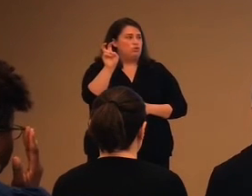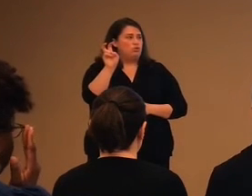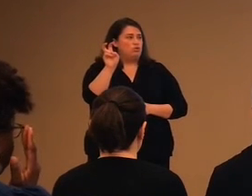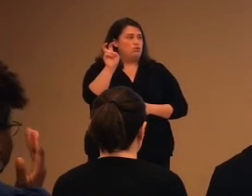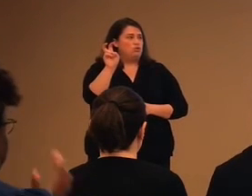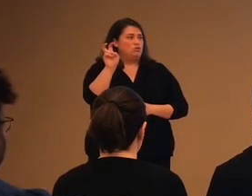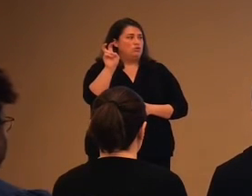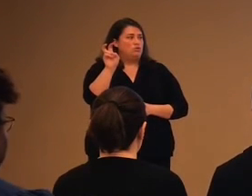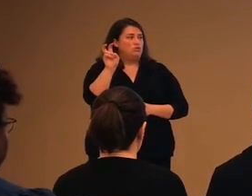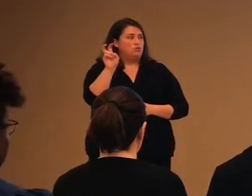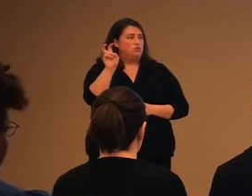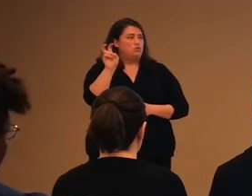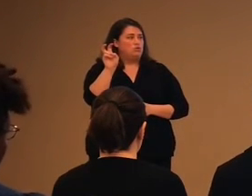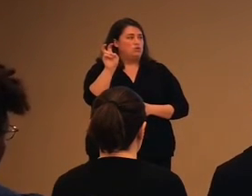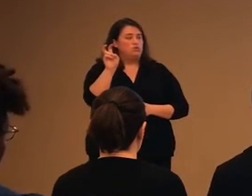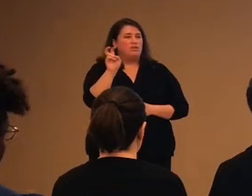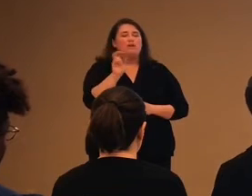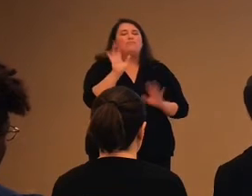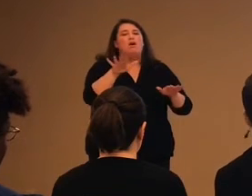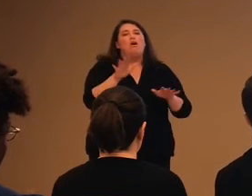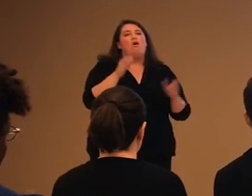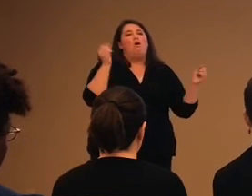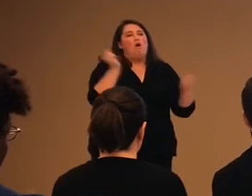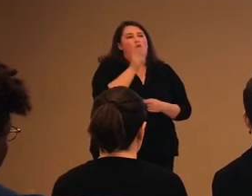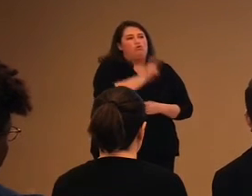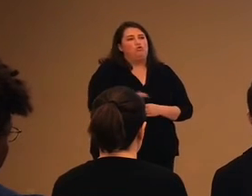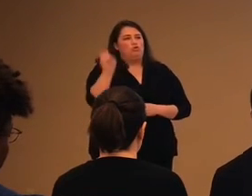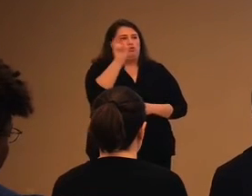There they're all free all the tours are free bar ASL tours have